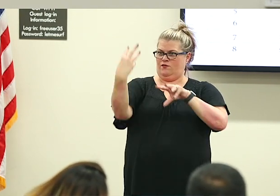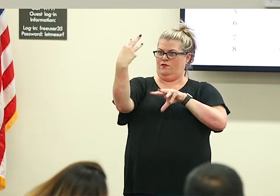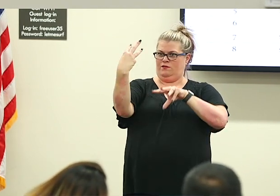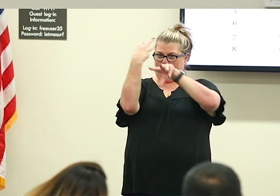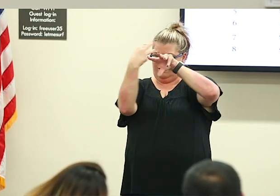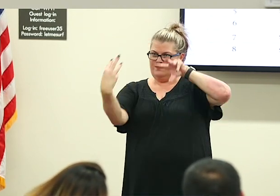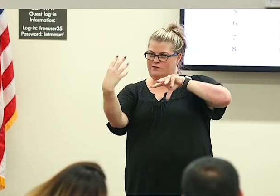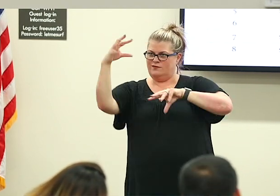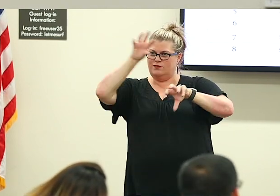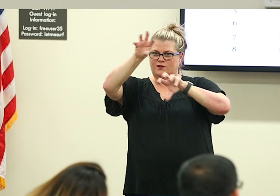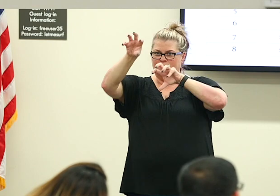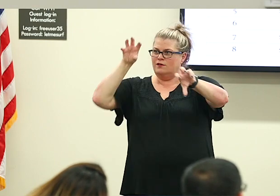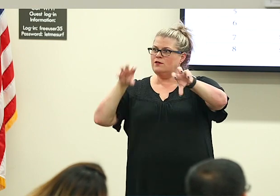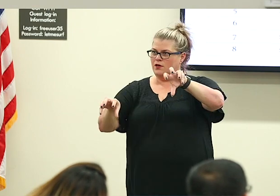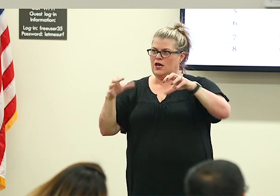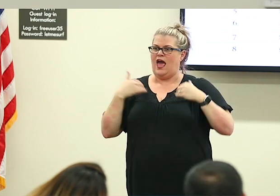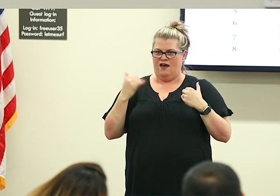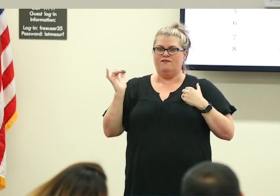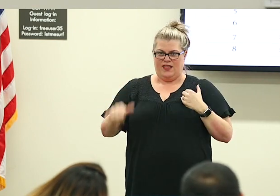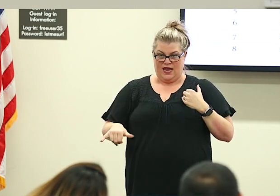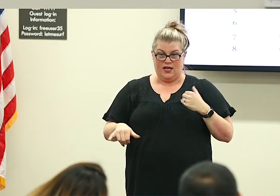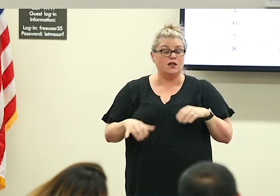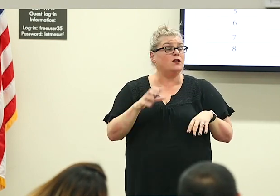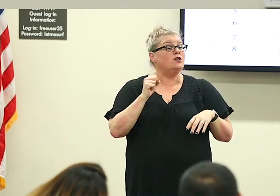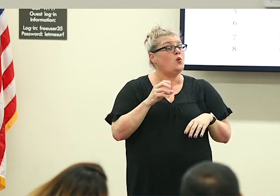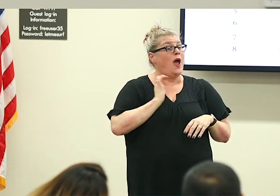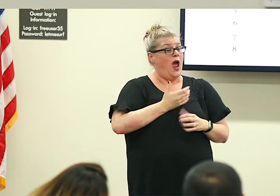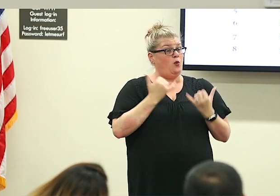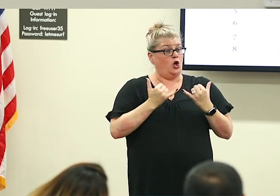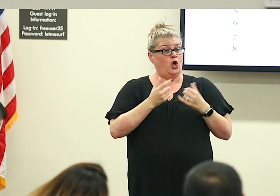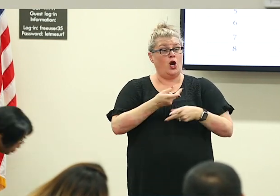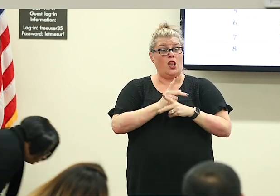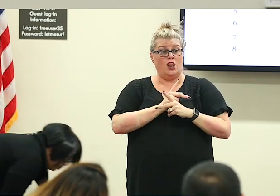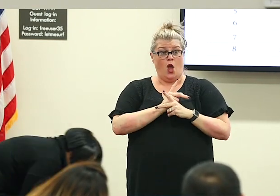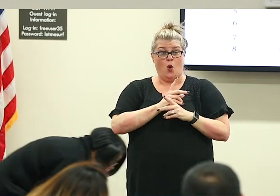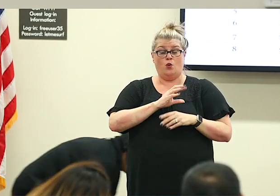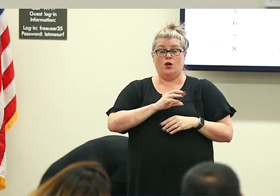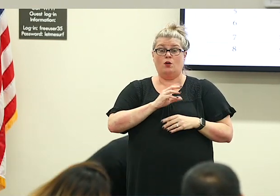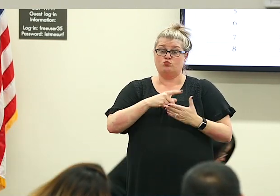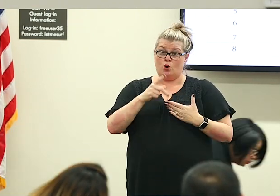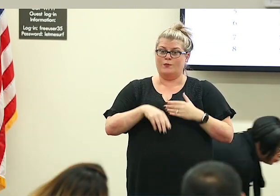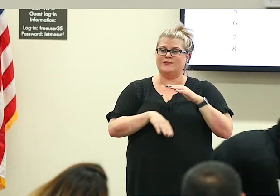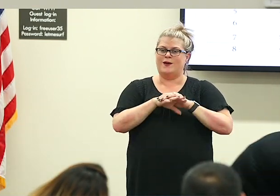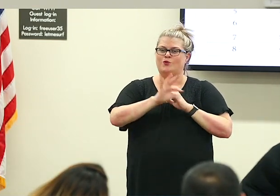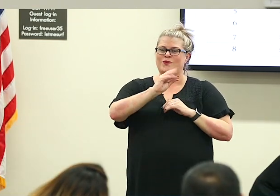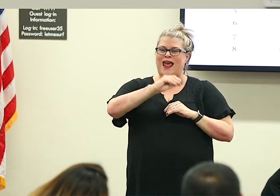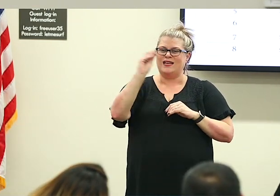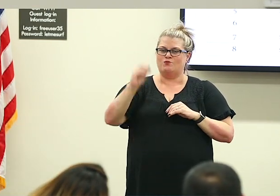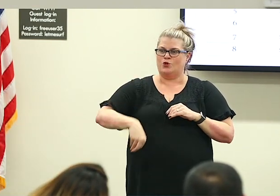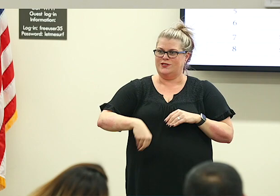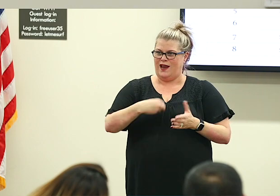So we have those capabilities. Our current loan program is up to 90% financing. However, based on this new partnership,